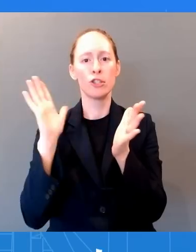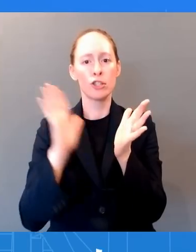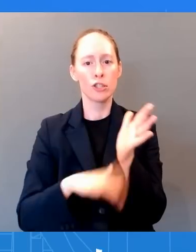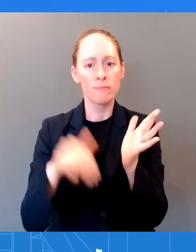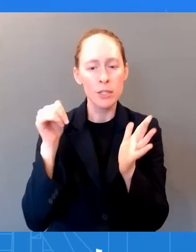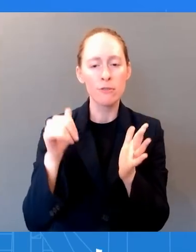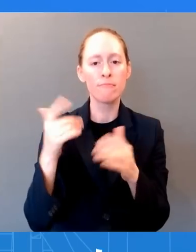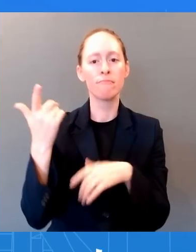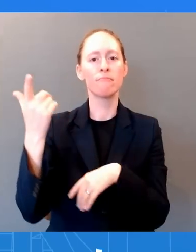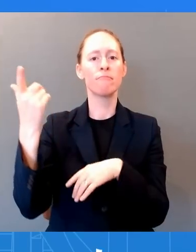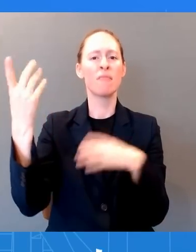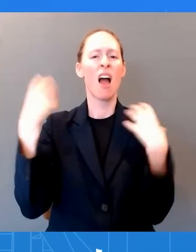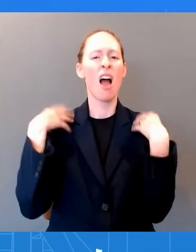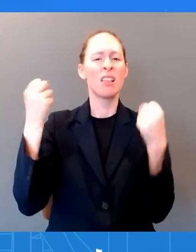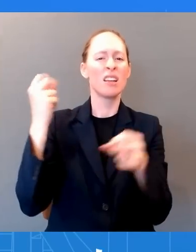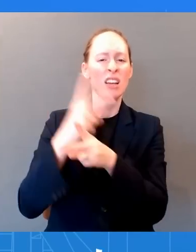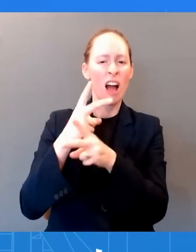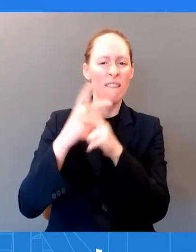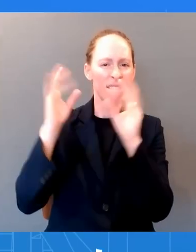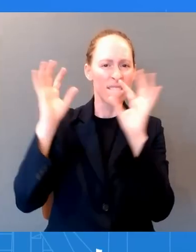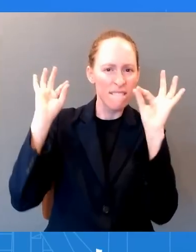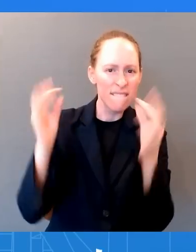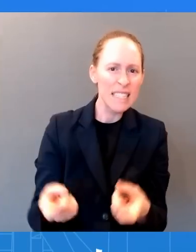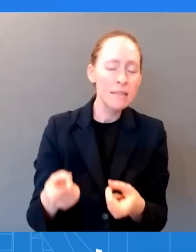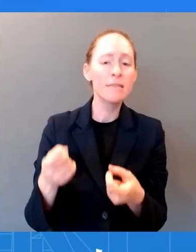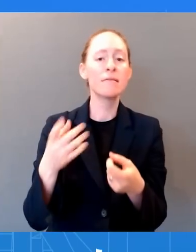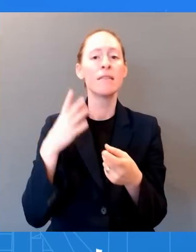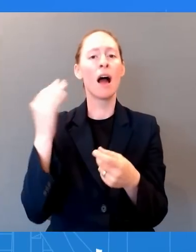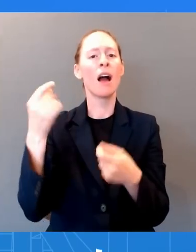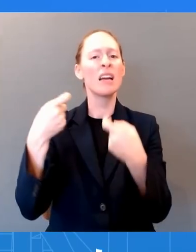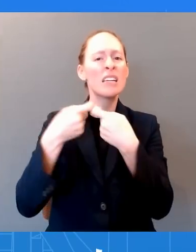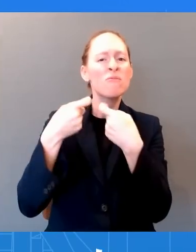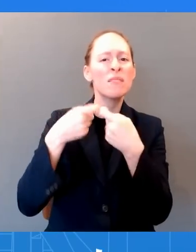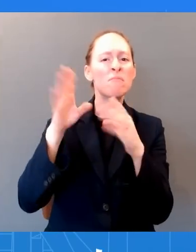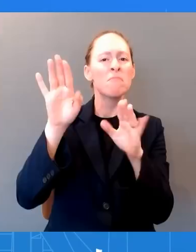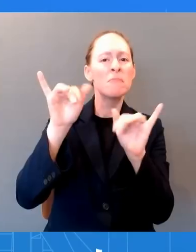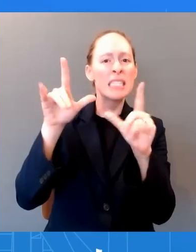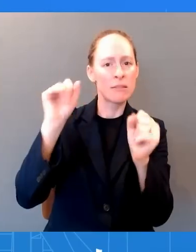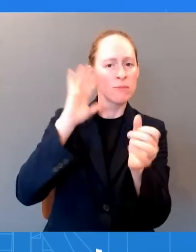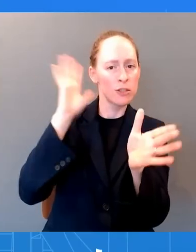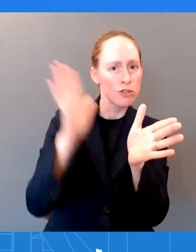how President Biden worked to get things done, including passing a historic gun safety law